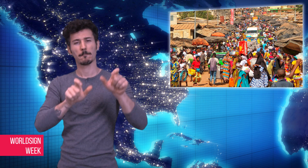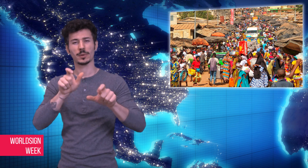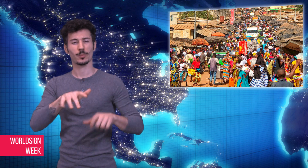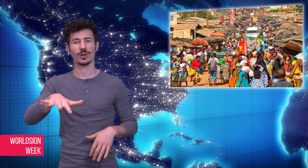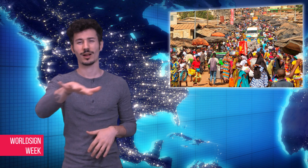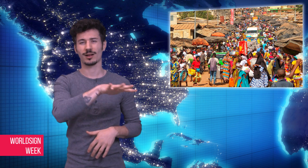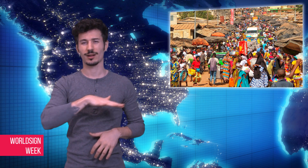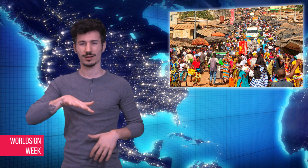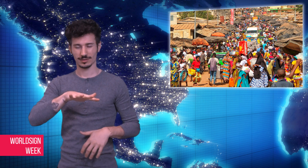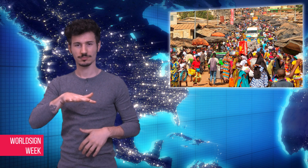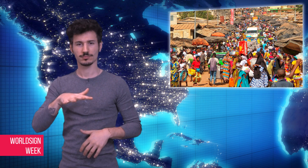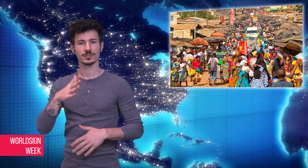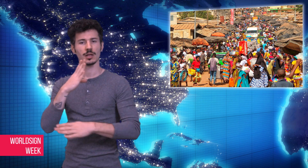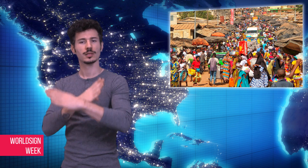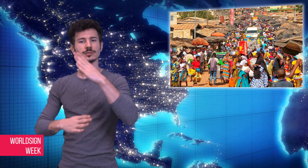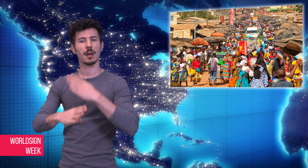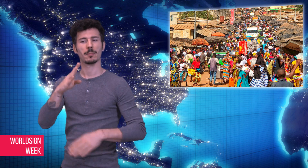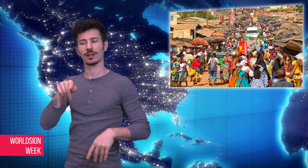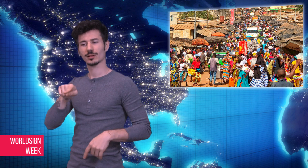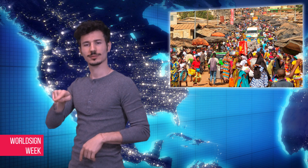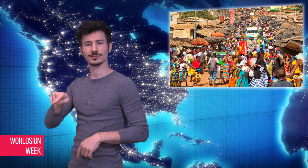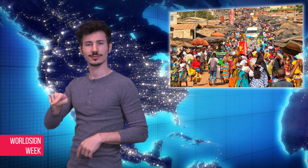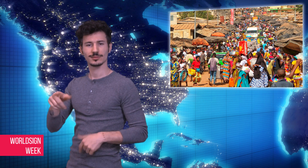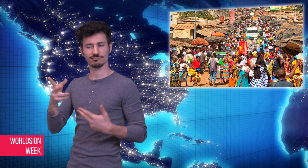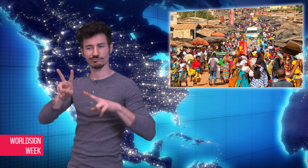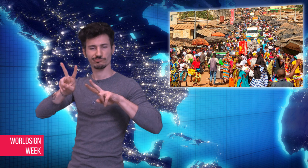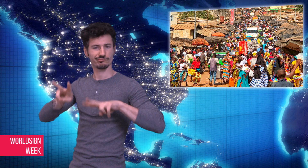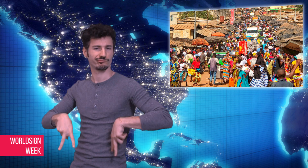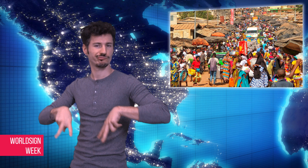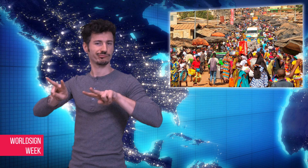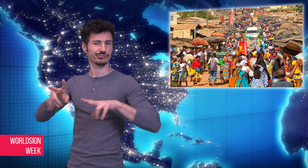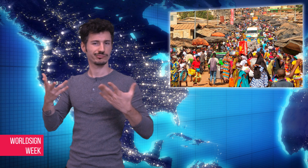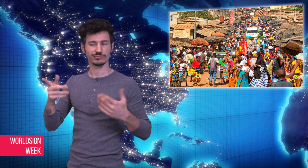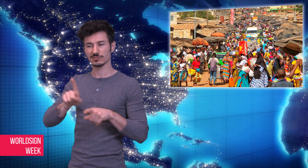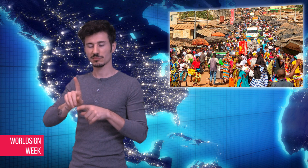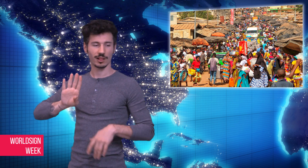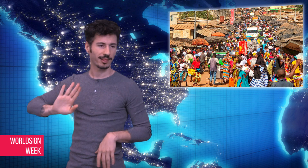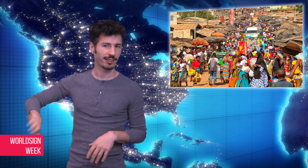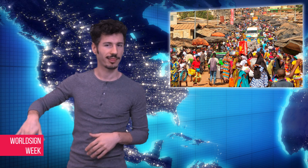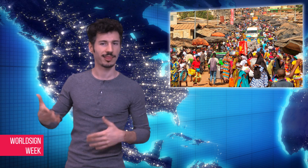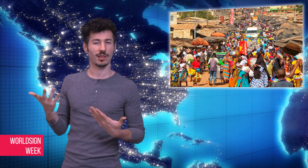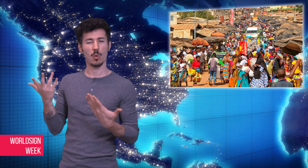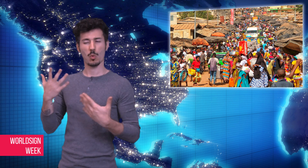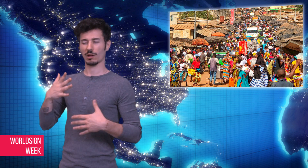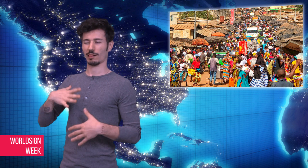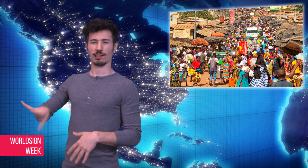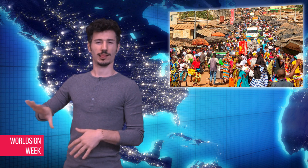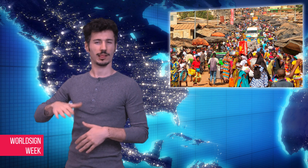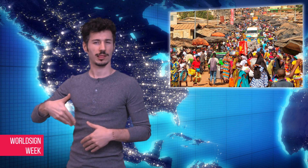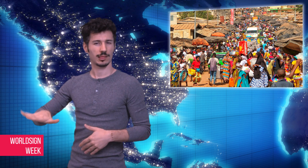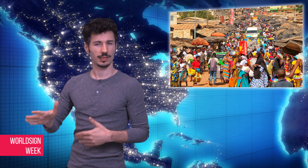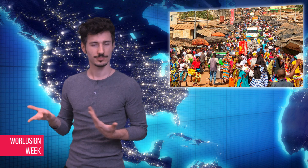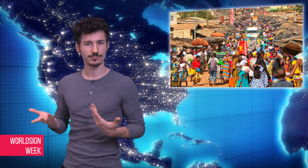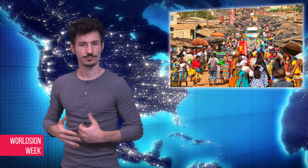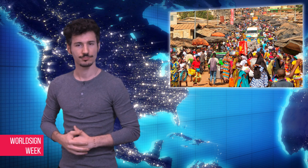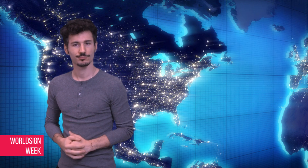disabilities are often looked down up, neglected, and scorned.